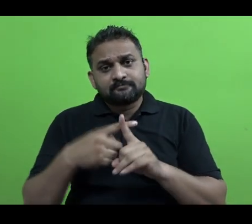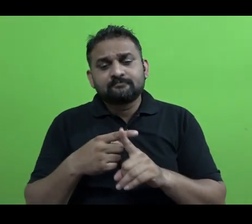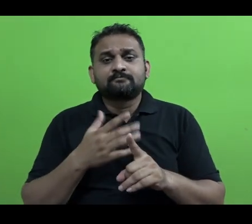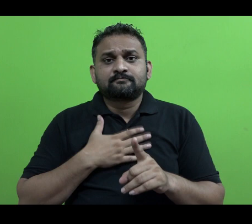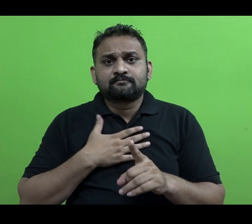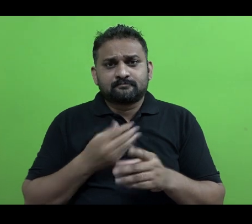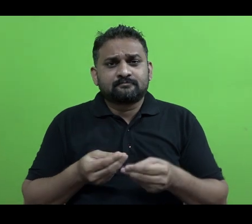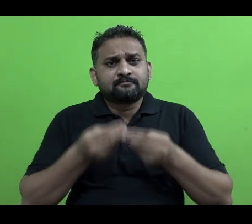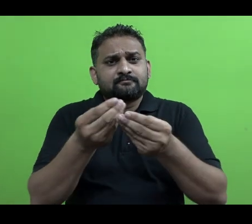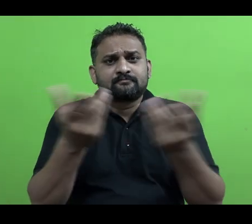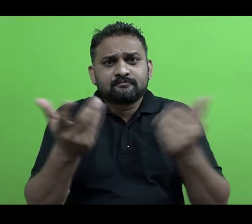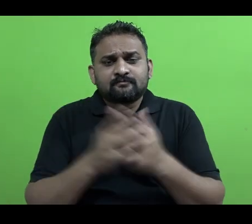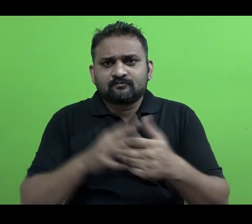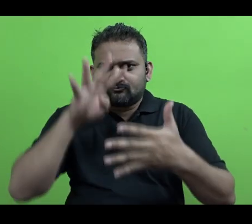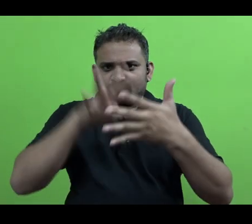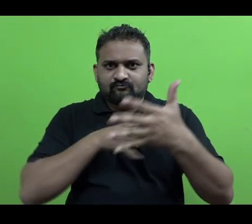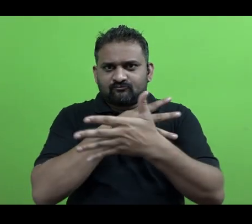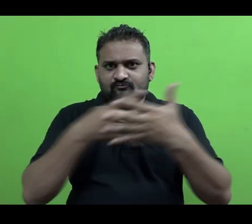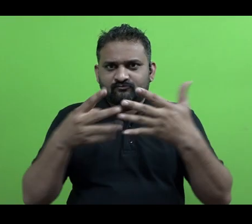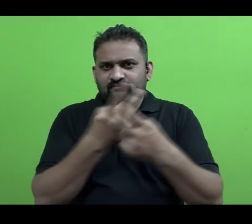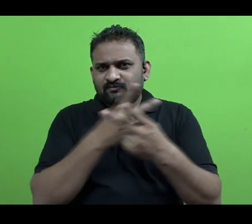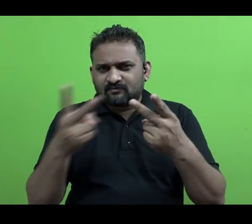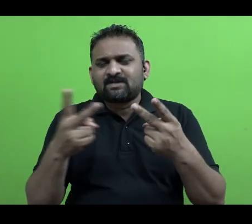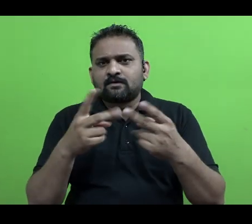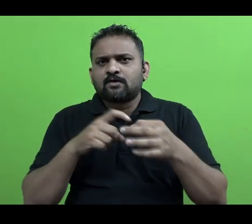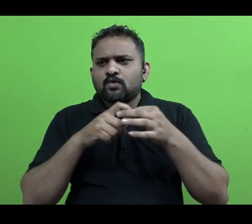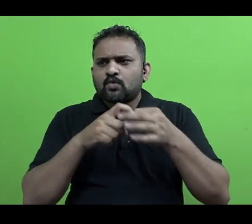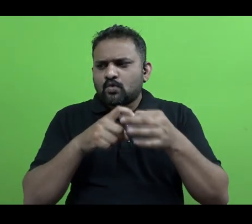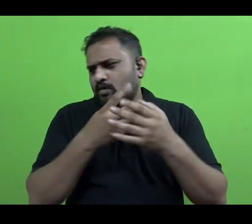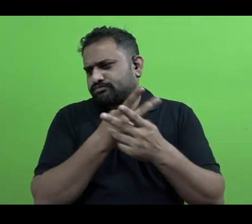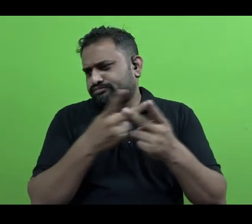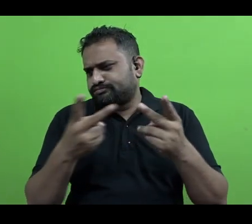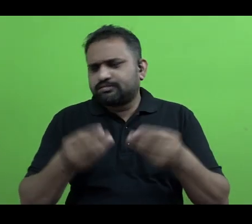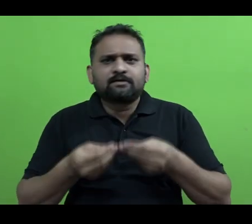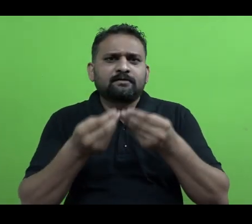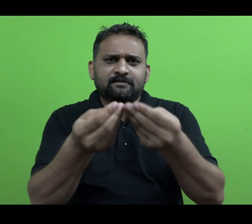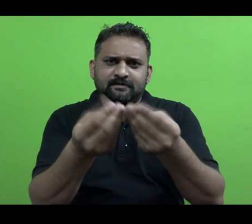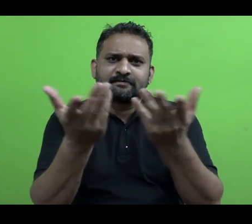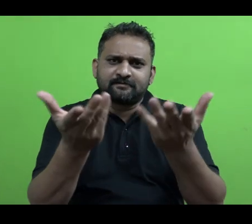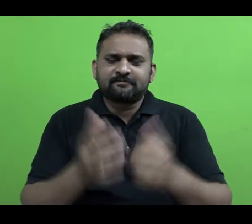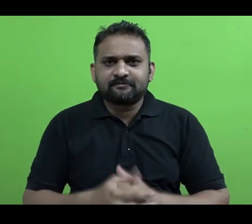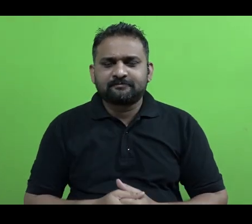We have also given you a worksheet with more sums that you can try by yourself.